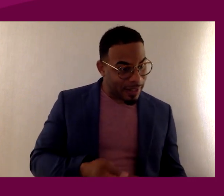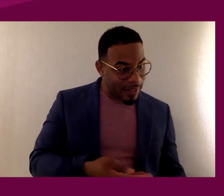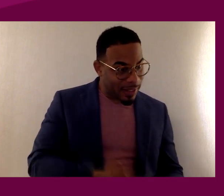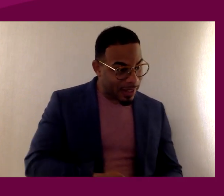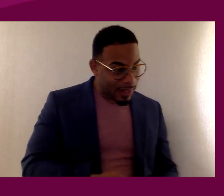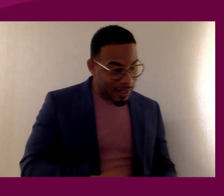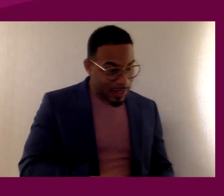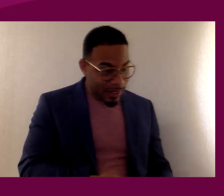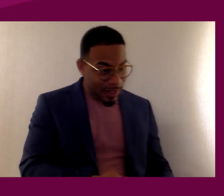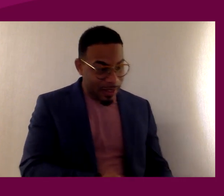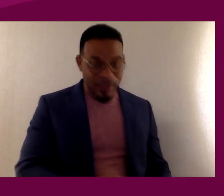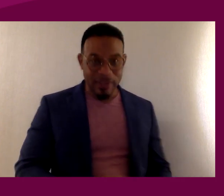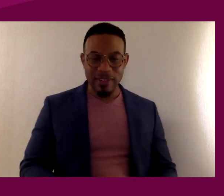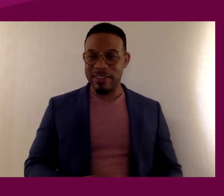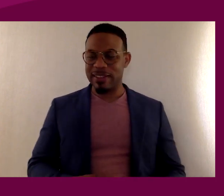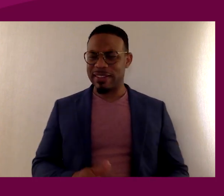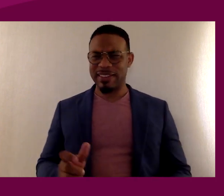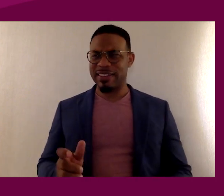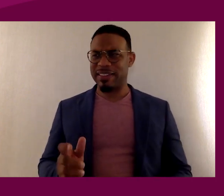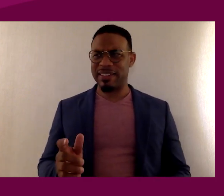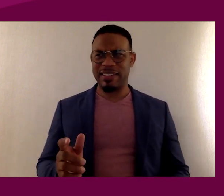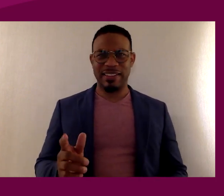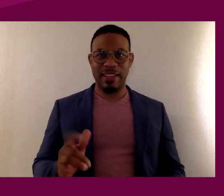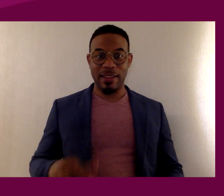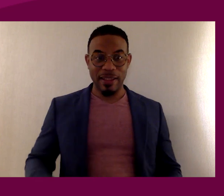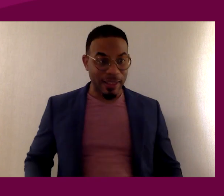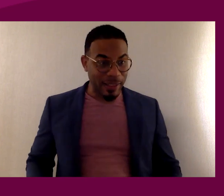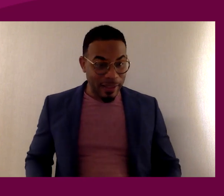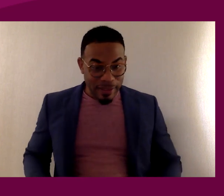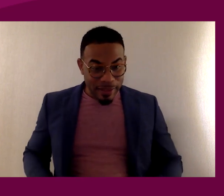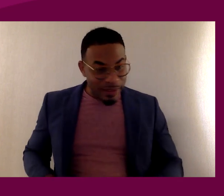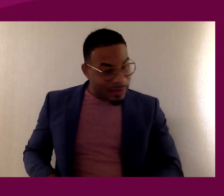him and they'd offer him money. Ashley Inkumsah: Oh my. Bruce Curtis: